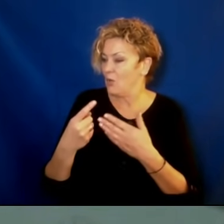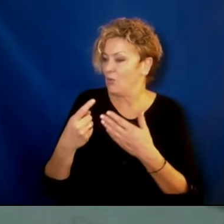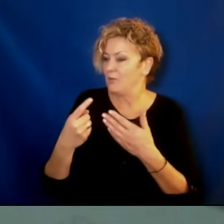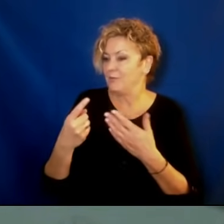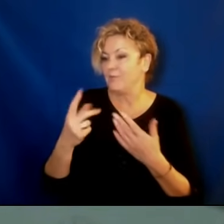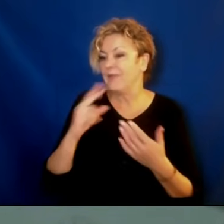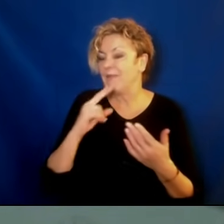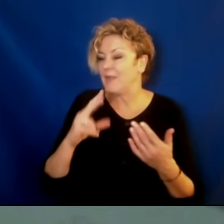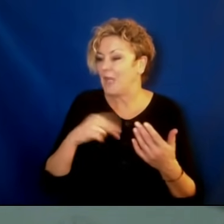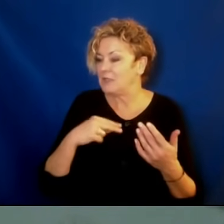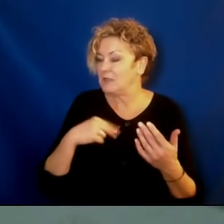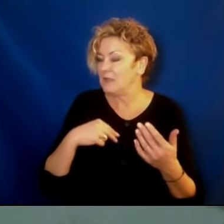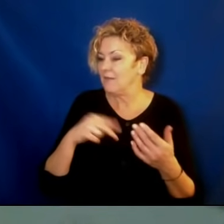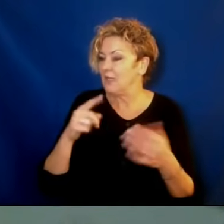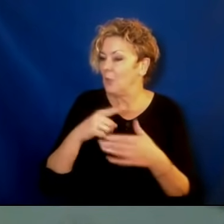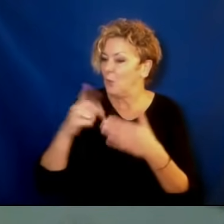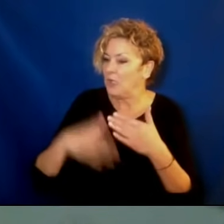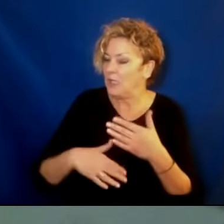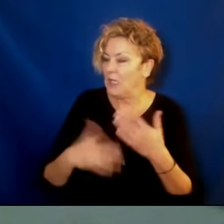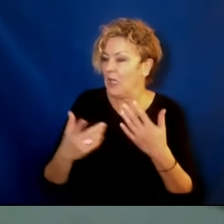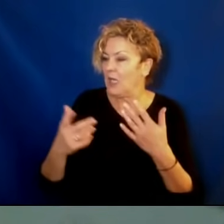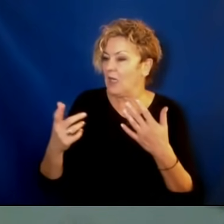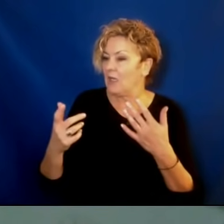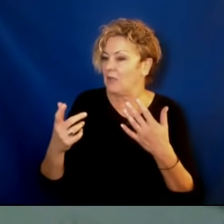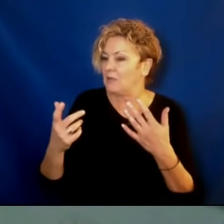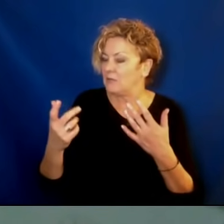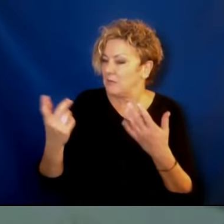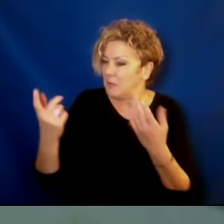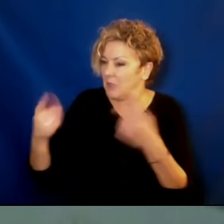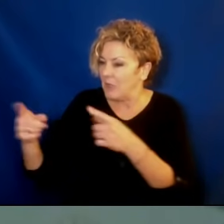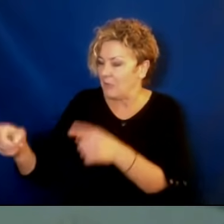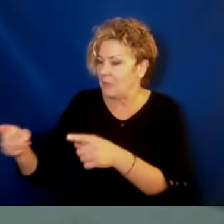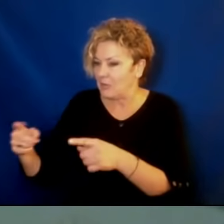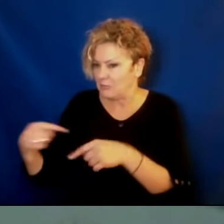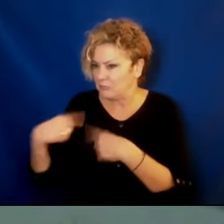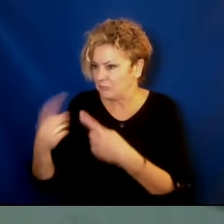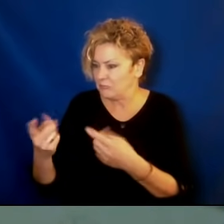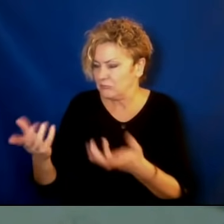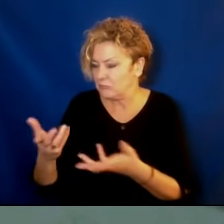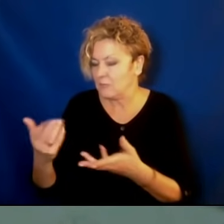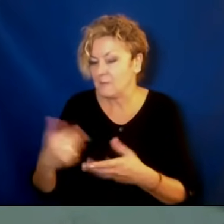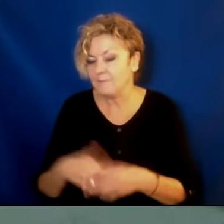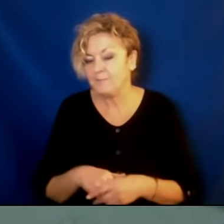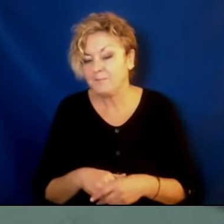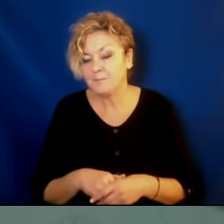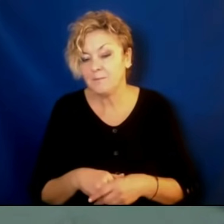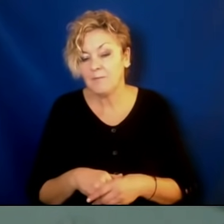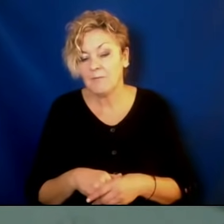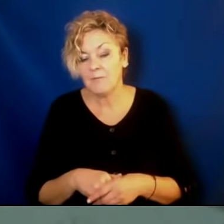Take back for Dr. Gustafson